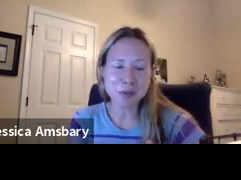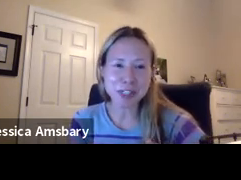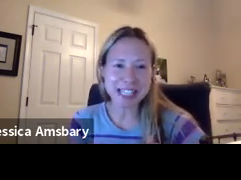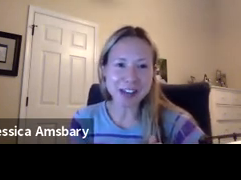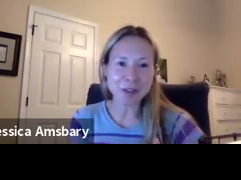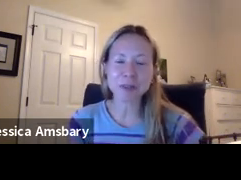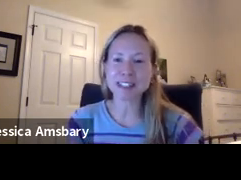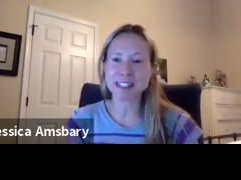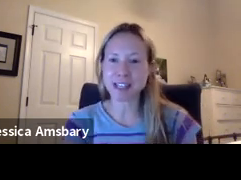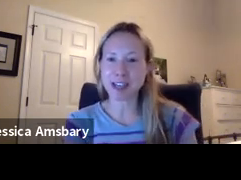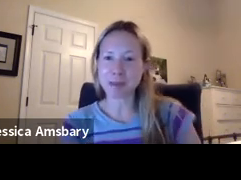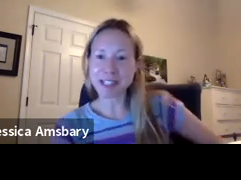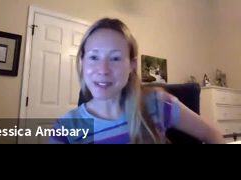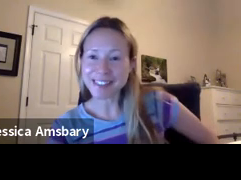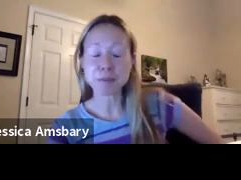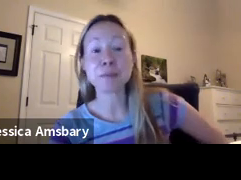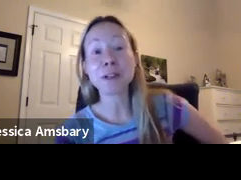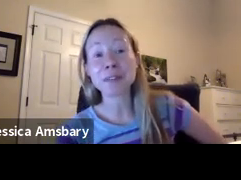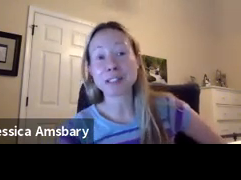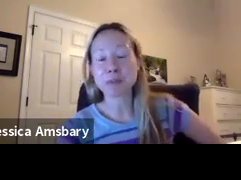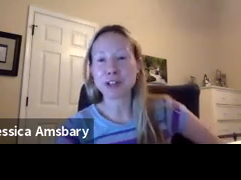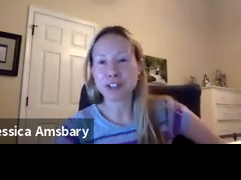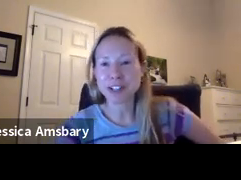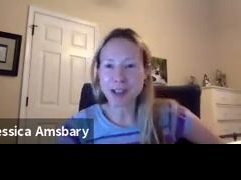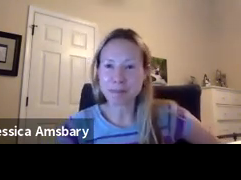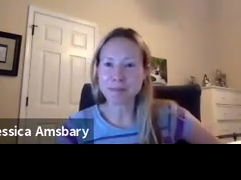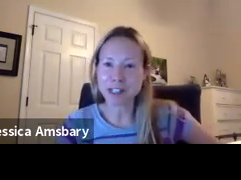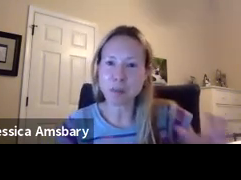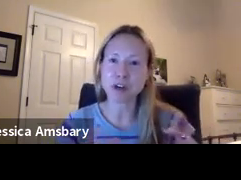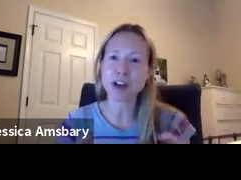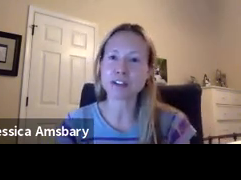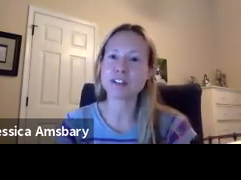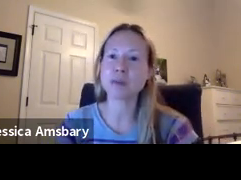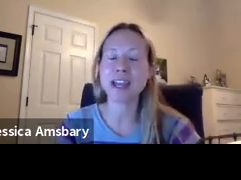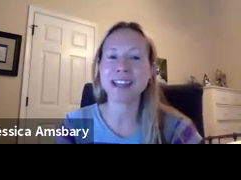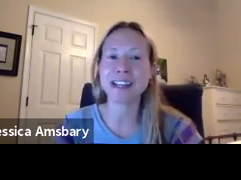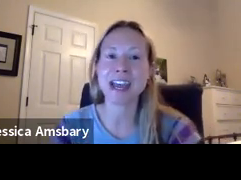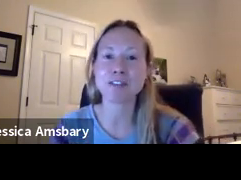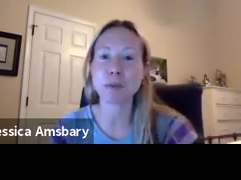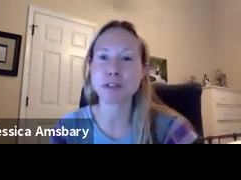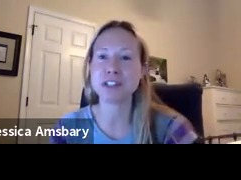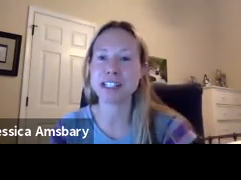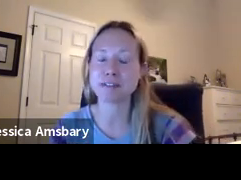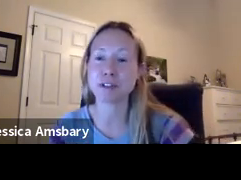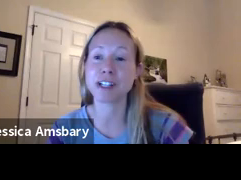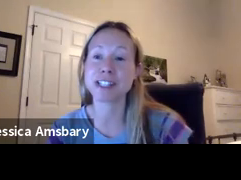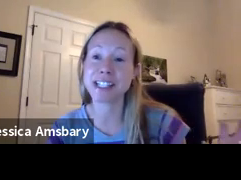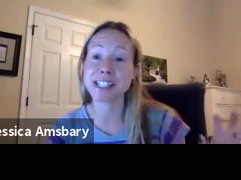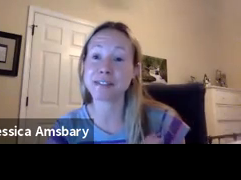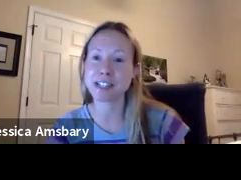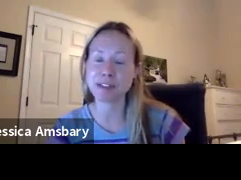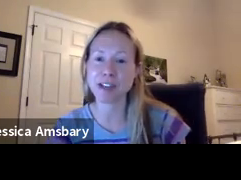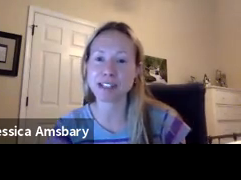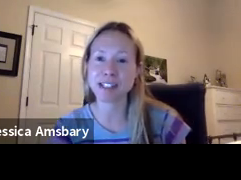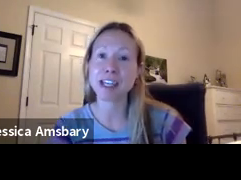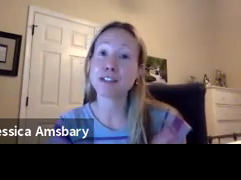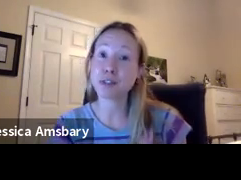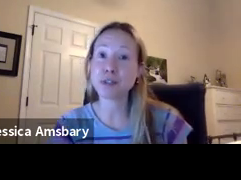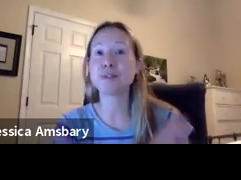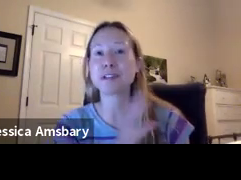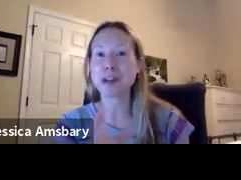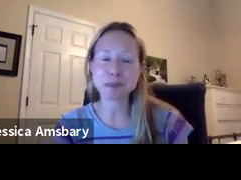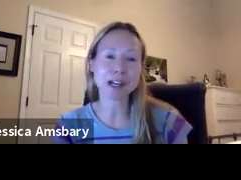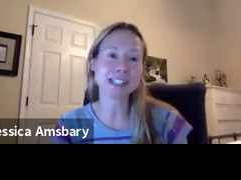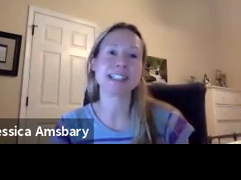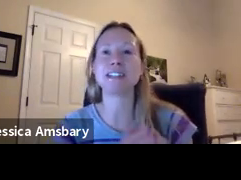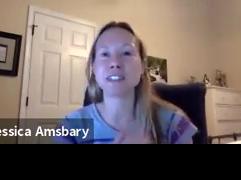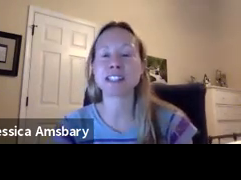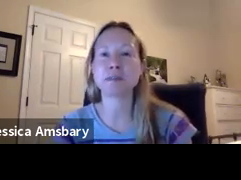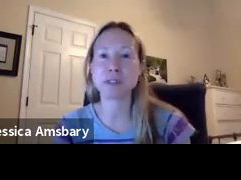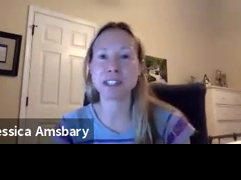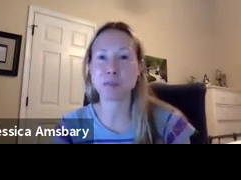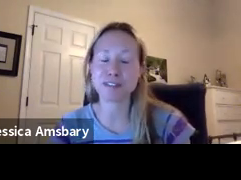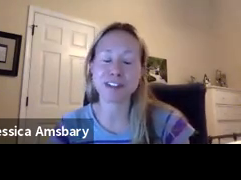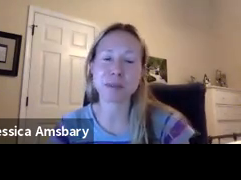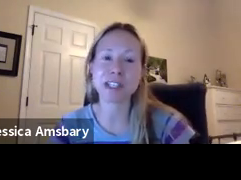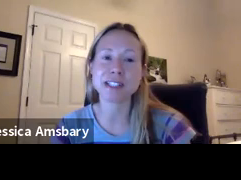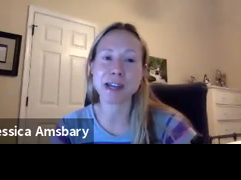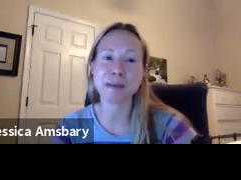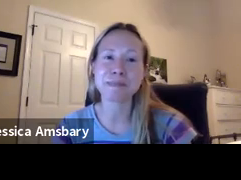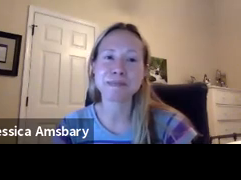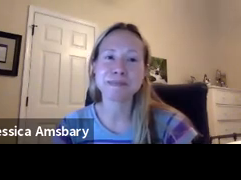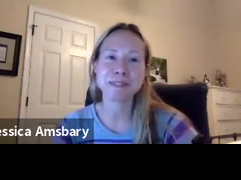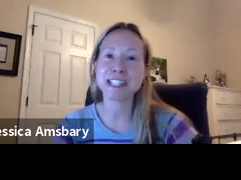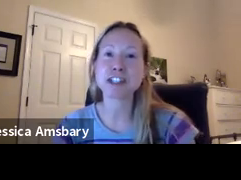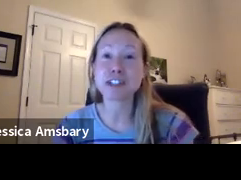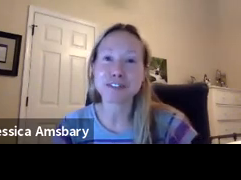You know, works out with this pandemic that we will get to partner in a more concrete way and have opportunities for attendees of stemie fest to come to Boston and visit the museum with their families.